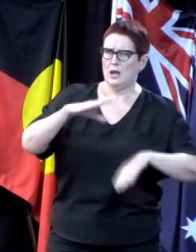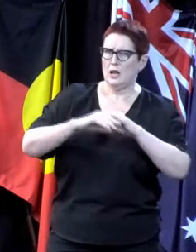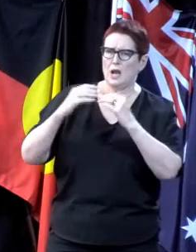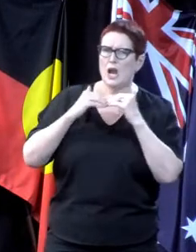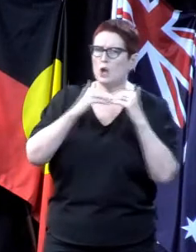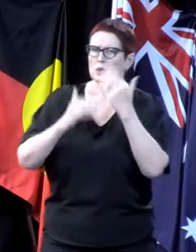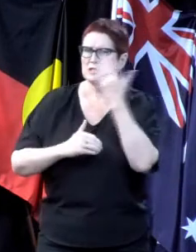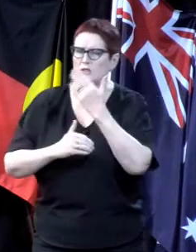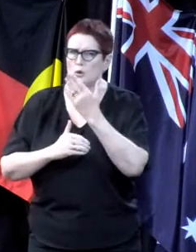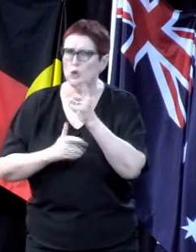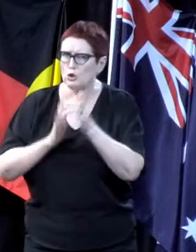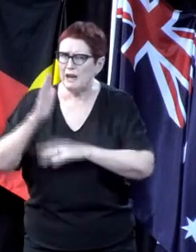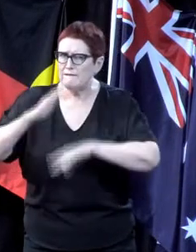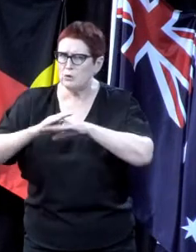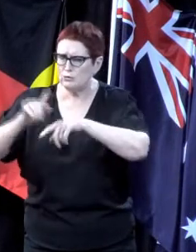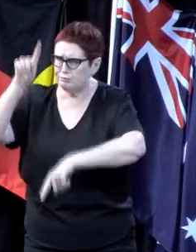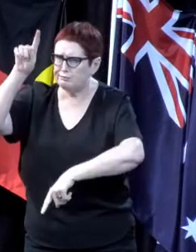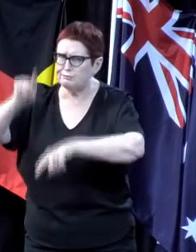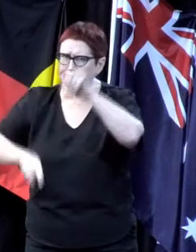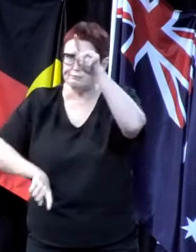Yes. I just wanted to clarify that.